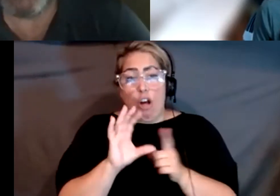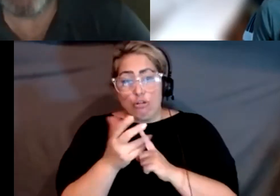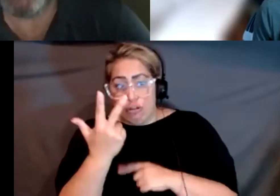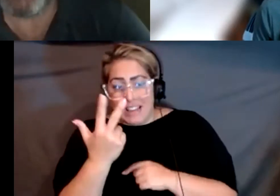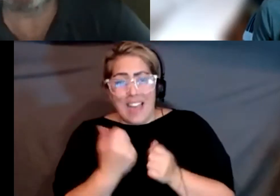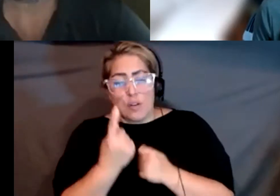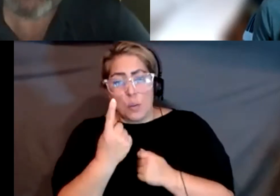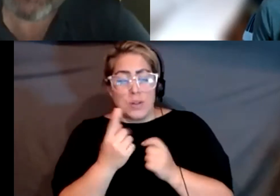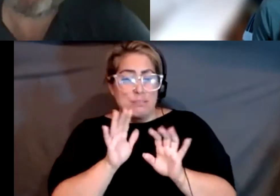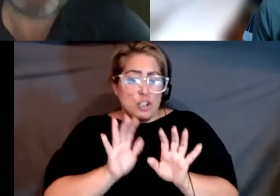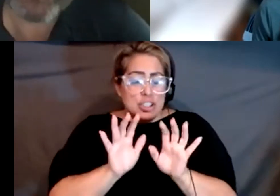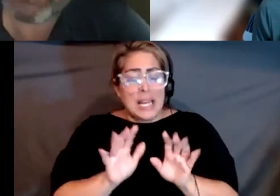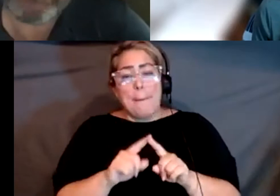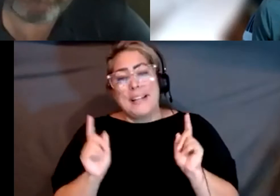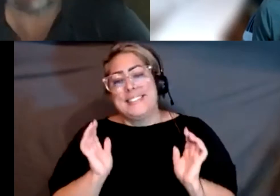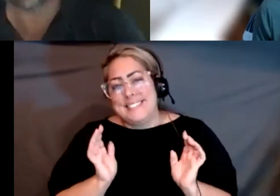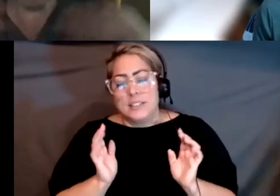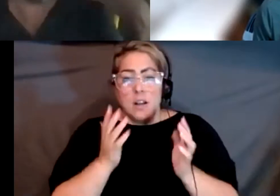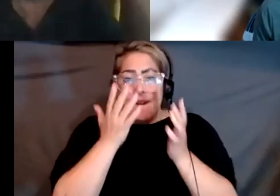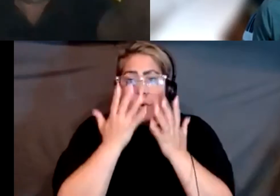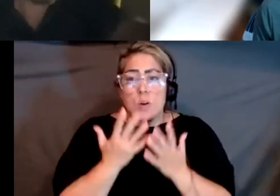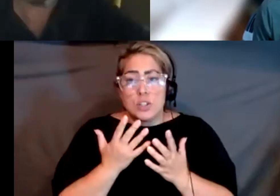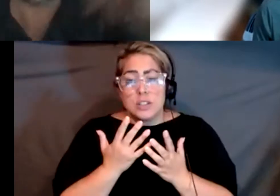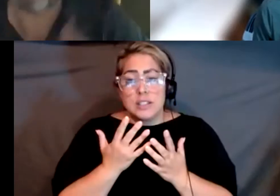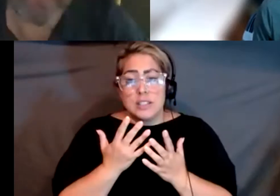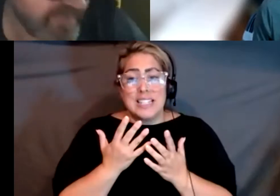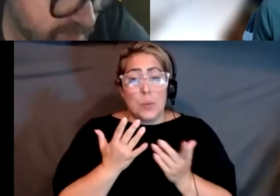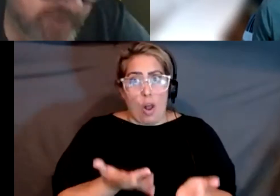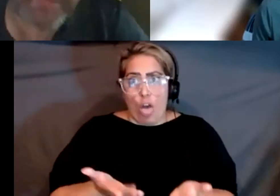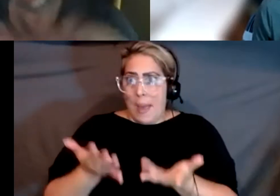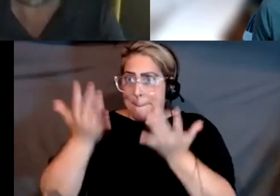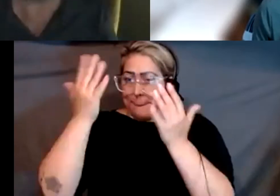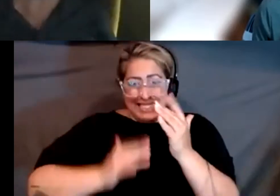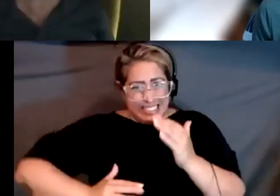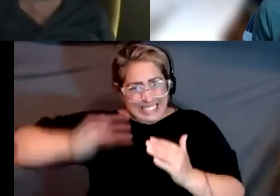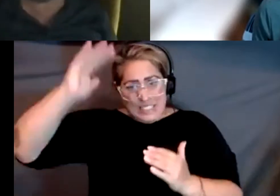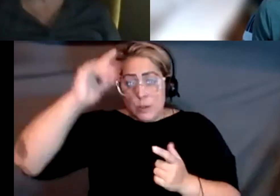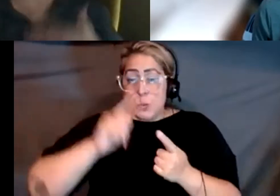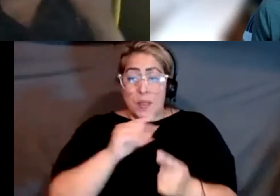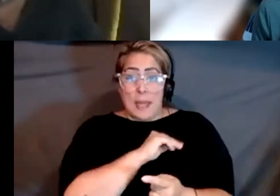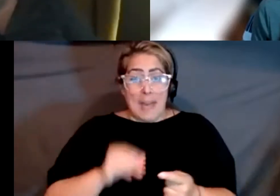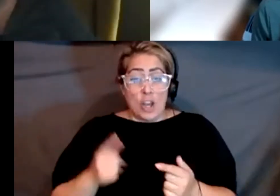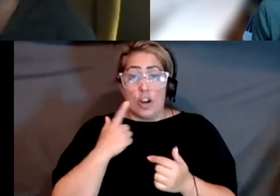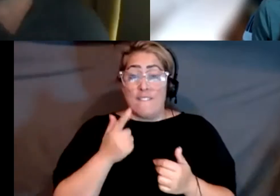it got all the way to the mayor from multiple channels including me. Deputy mayor. And press. And the mayor